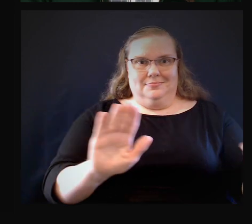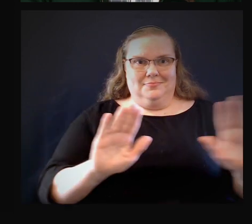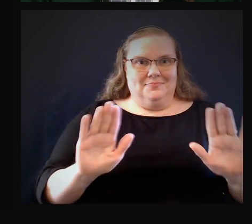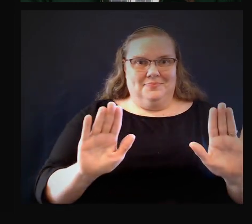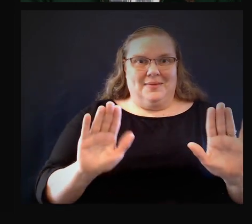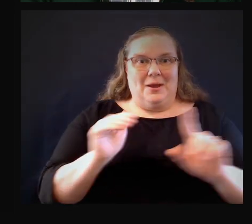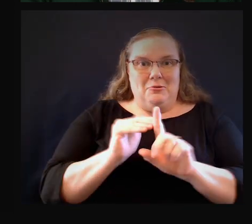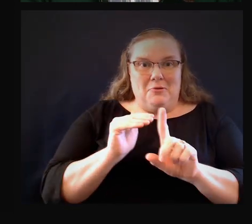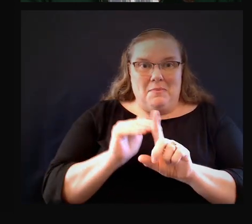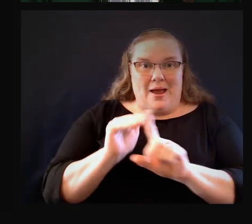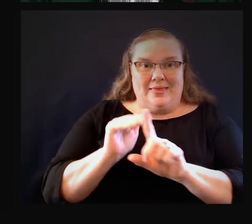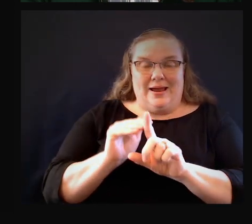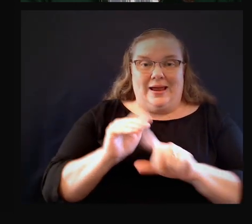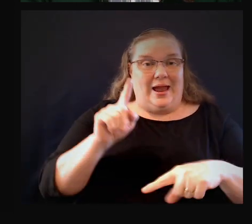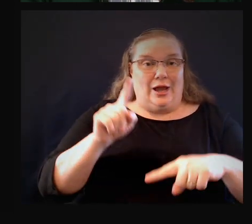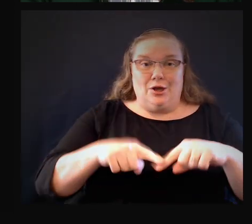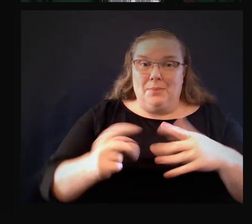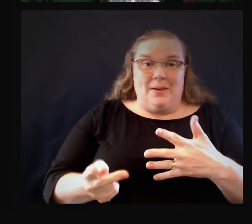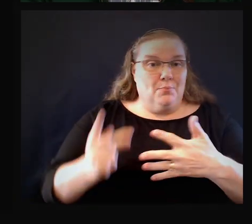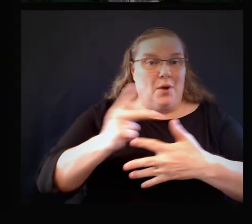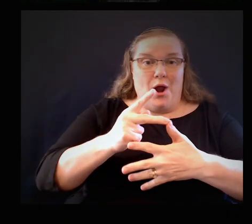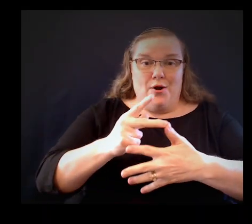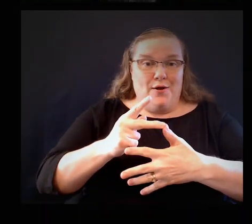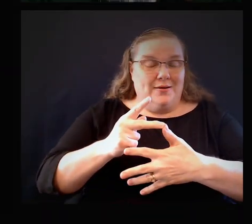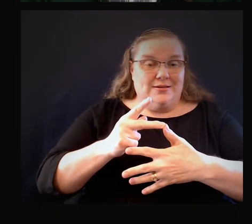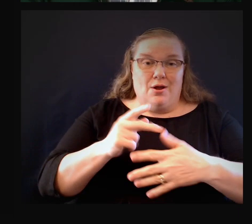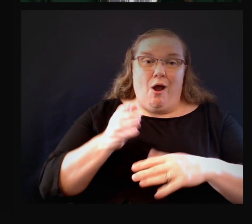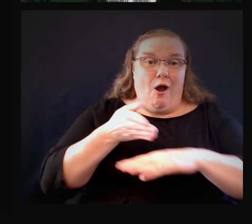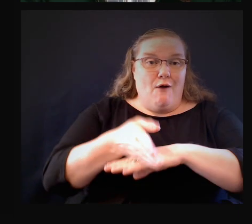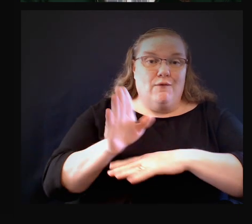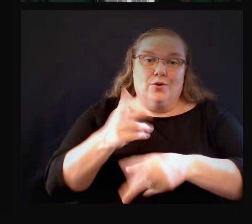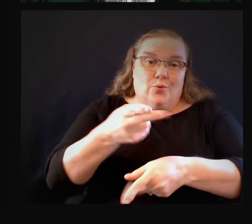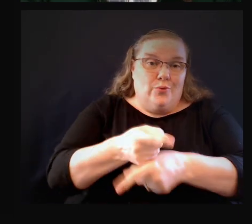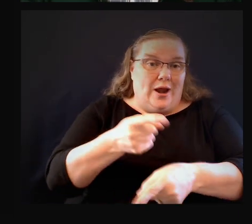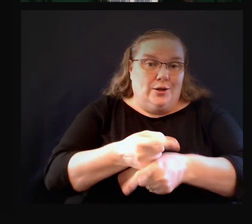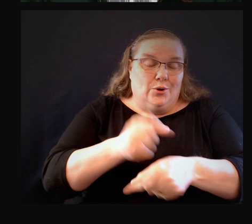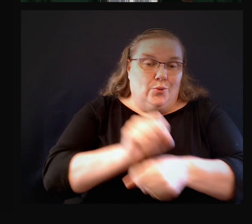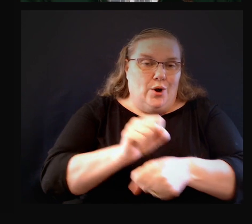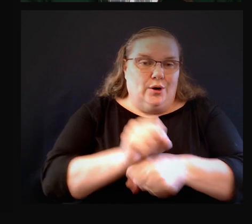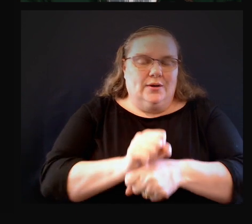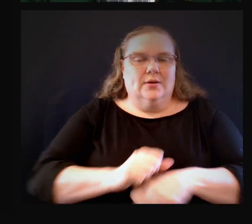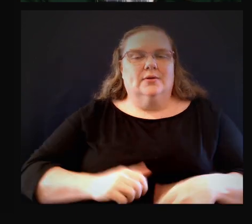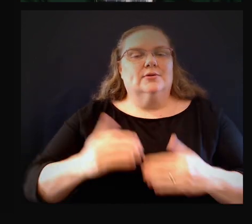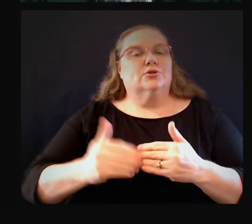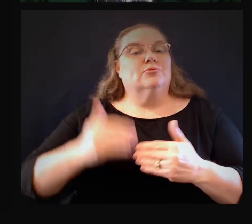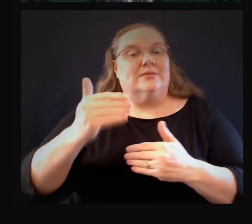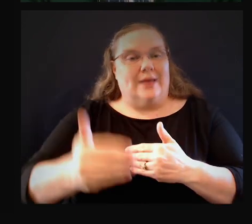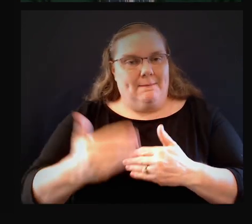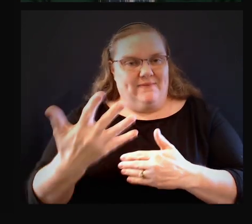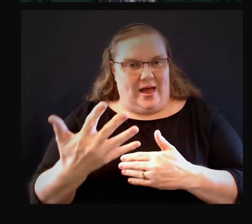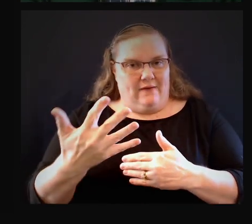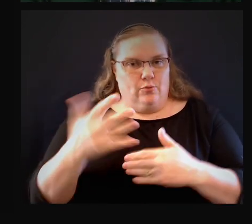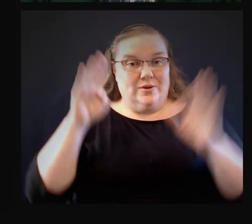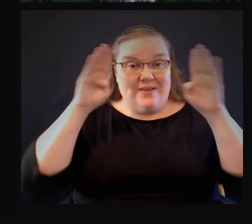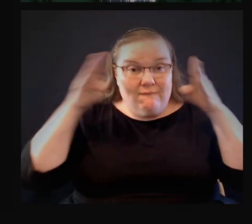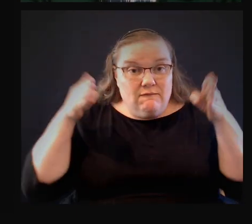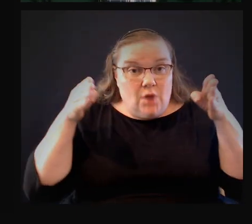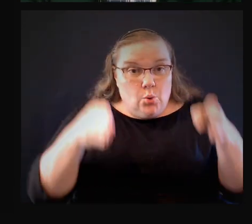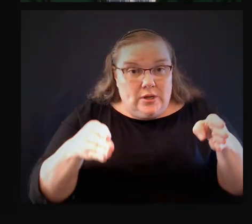couldn't be prioritized over their regular work. Step five, find your focus. Because we spread the word to the whole studio,